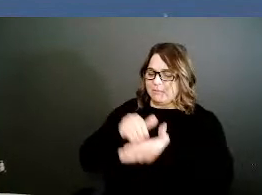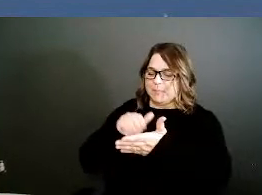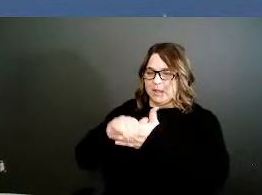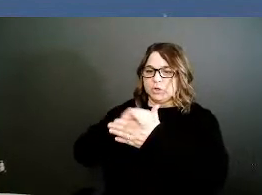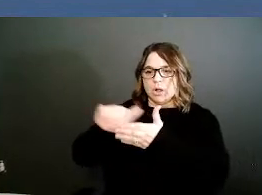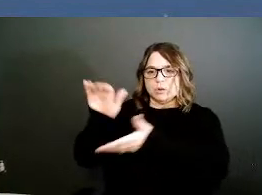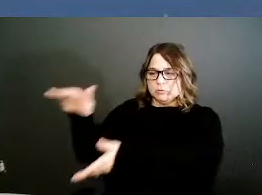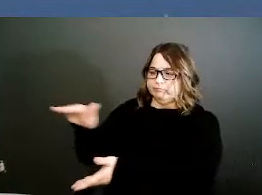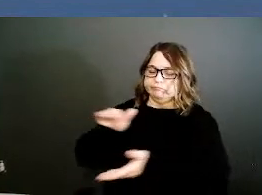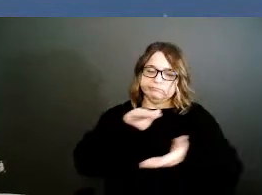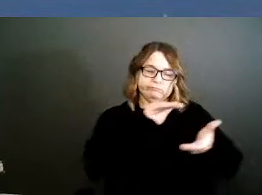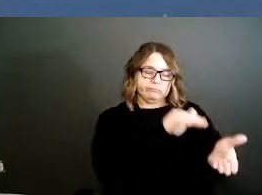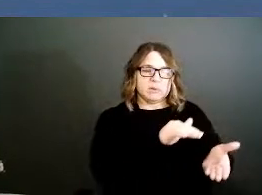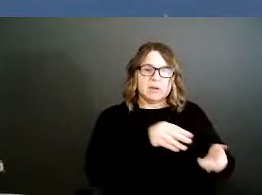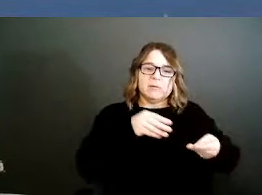≫ COUNCIL PRESIDENT BENDER: THANK YOU.